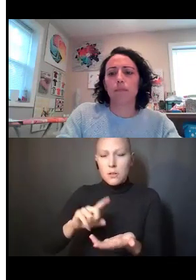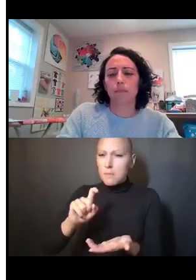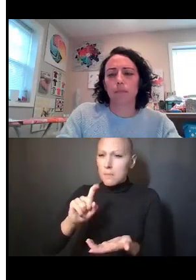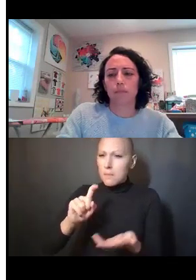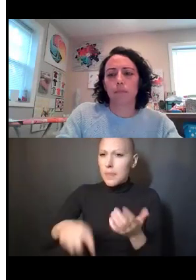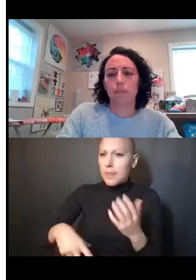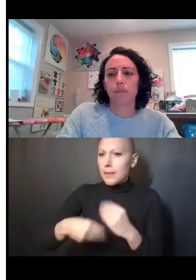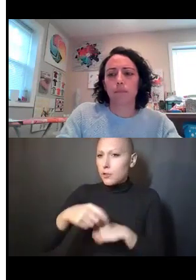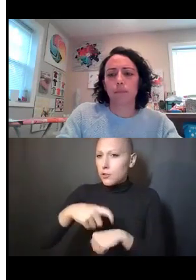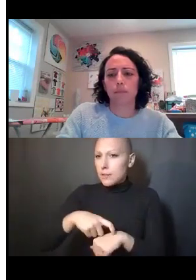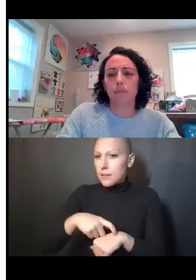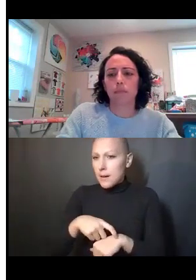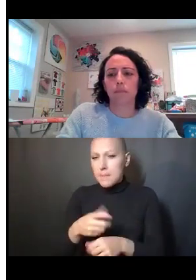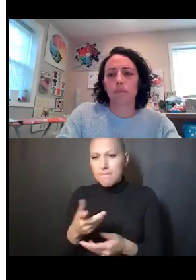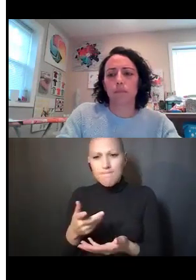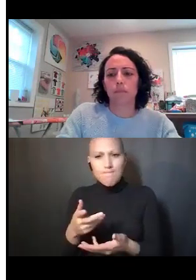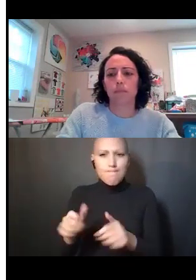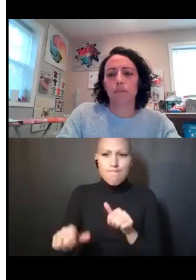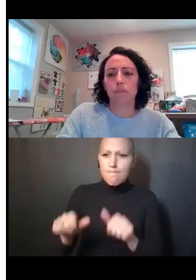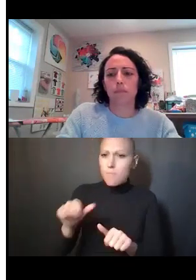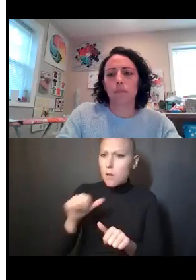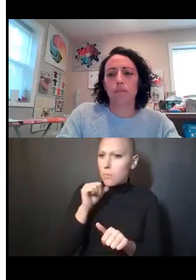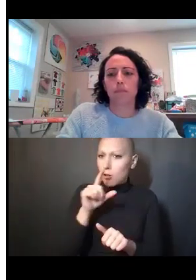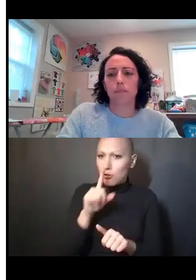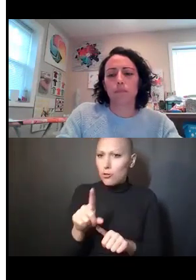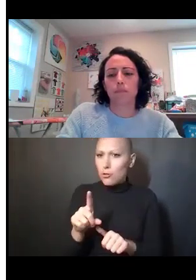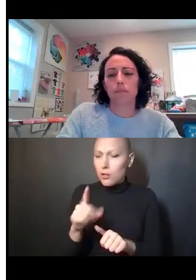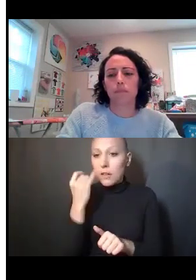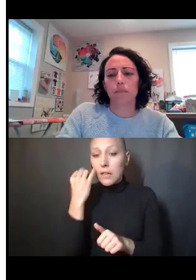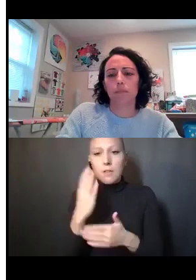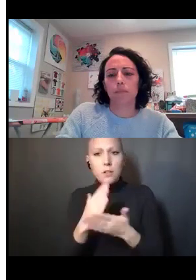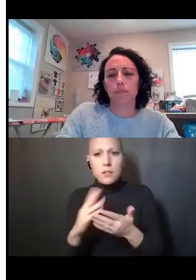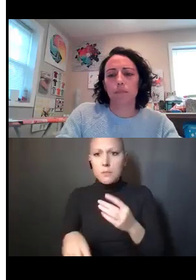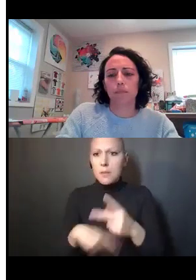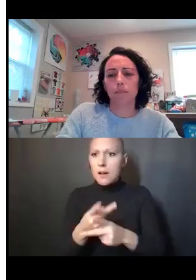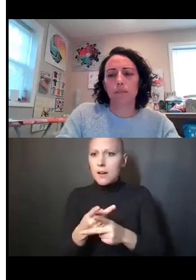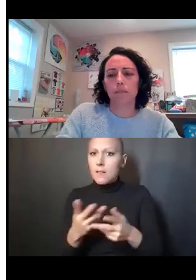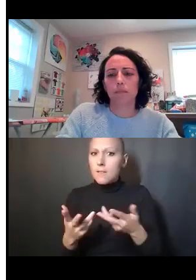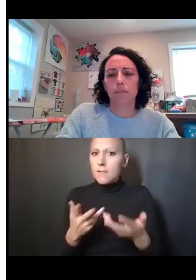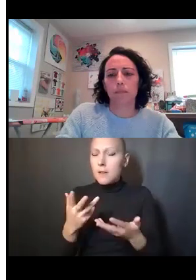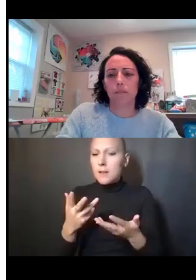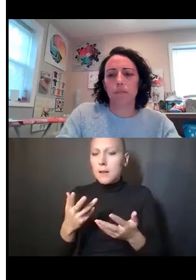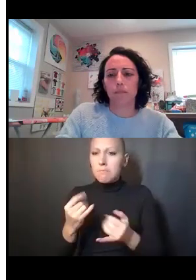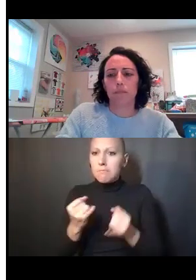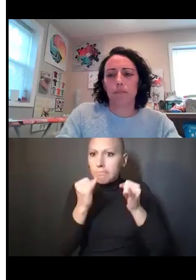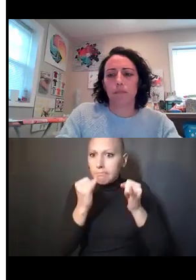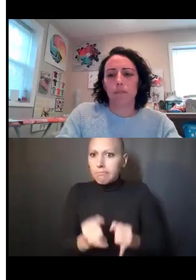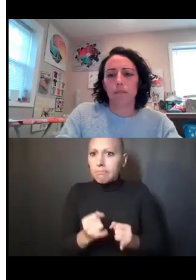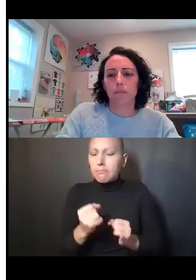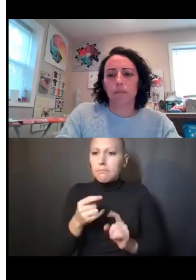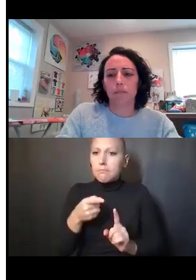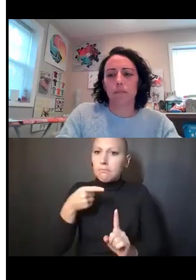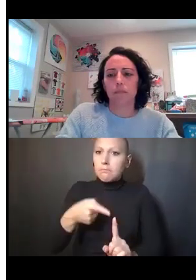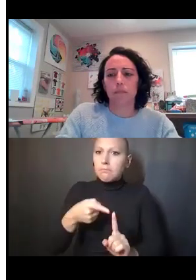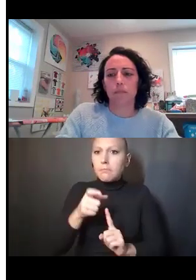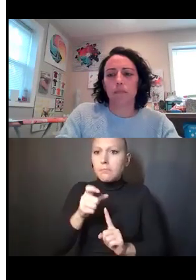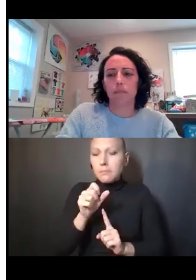If there's some sort of nuanced individualized challenge that you're having, of course,